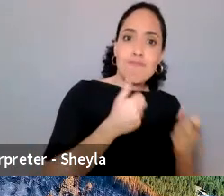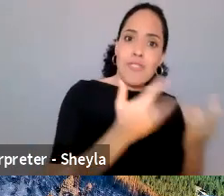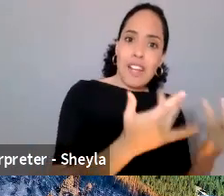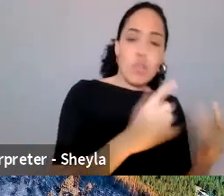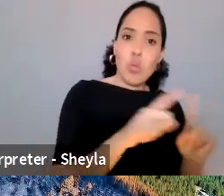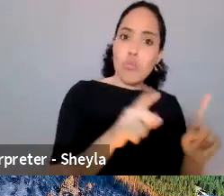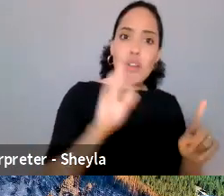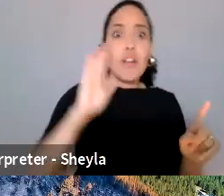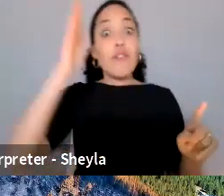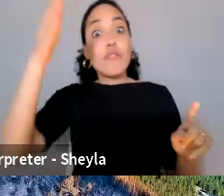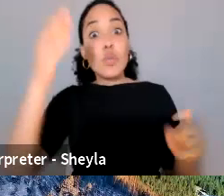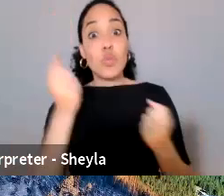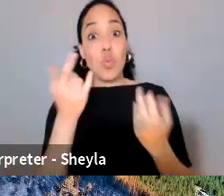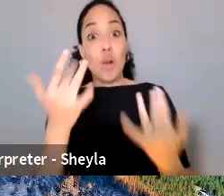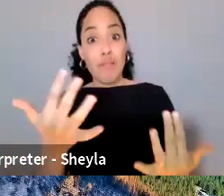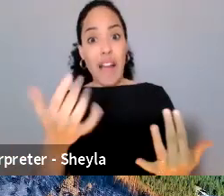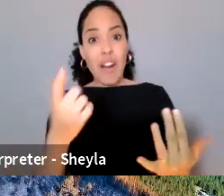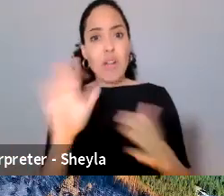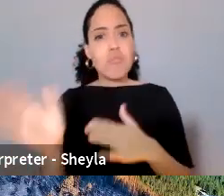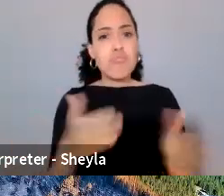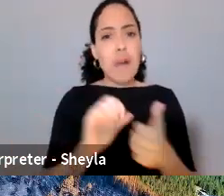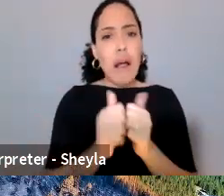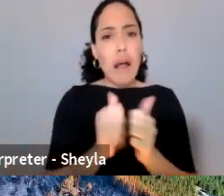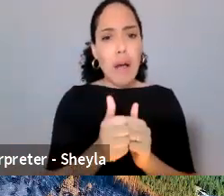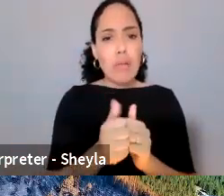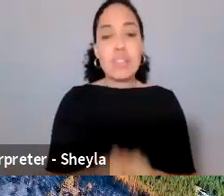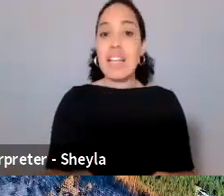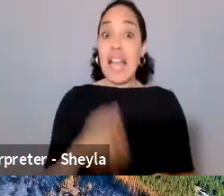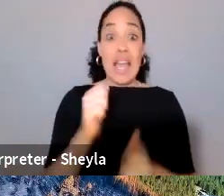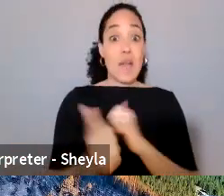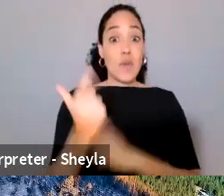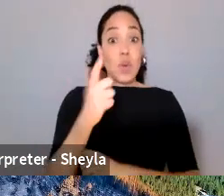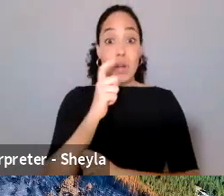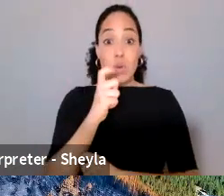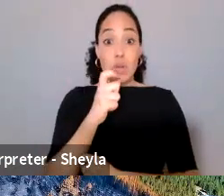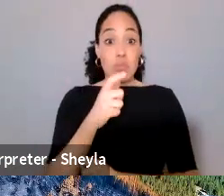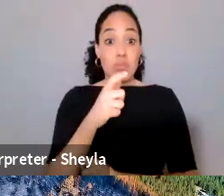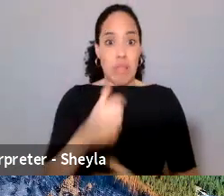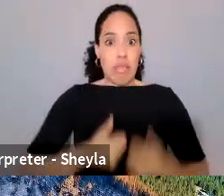so everyone who lives in high wildfire risk areas needs to prepare for wildfire